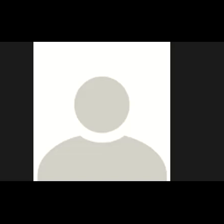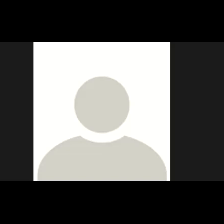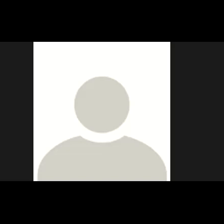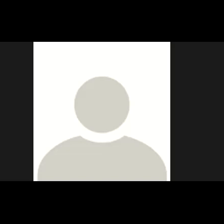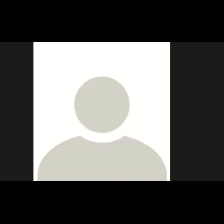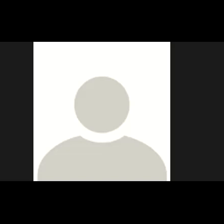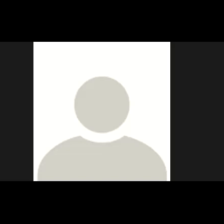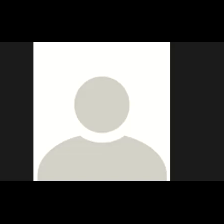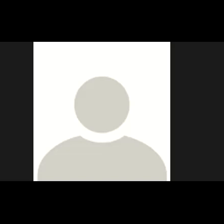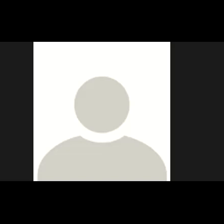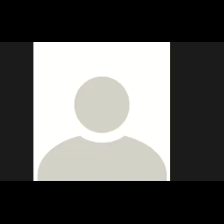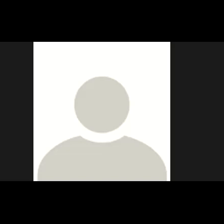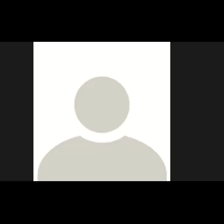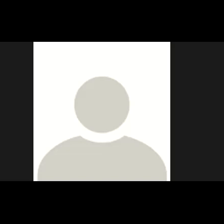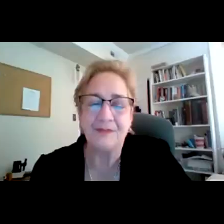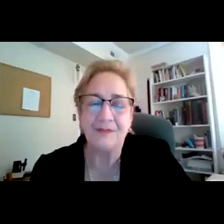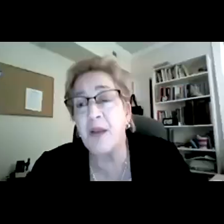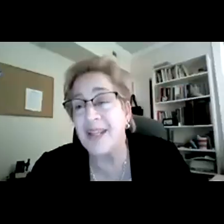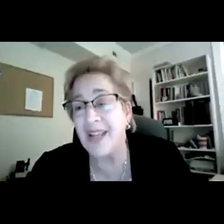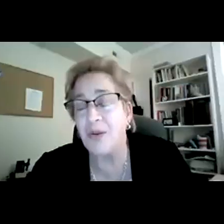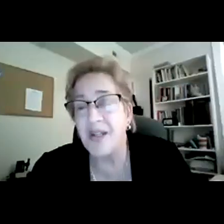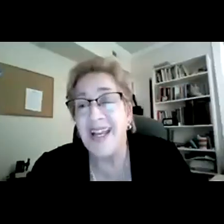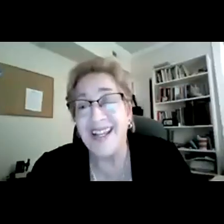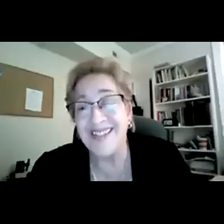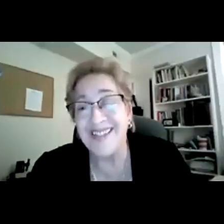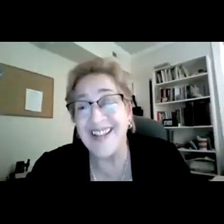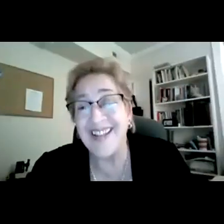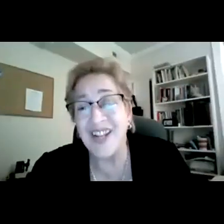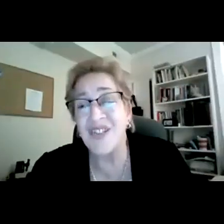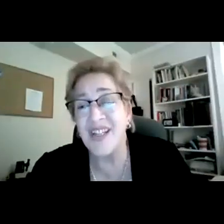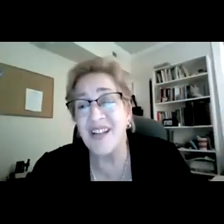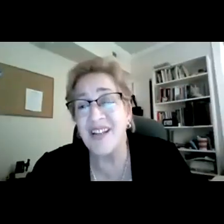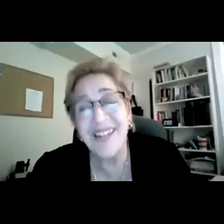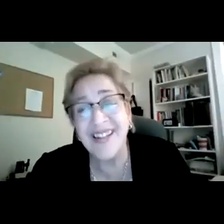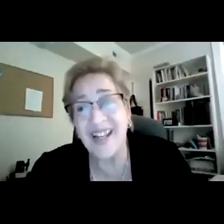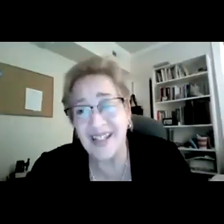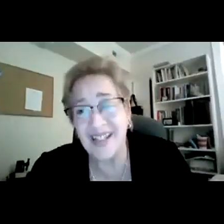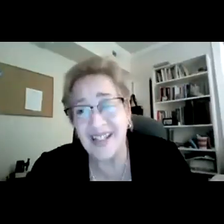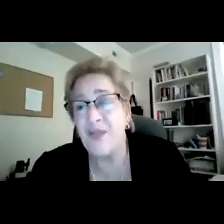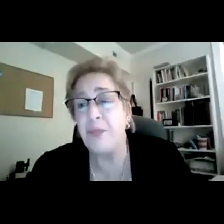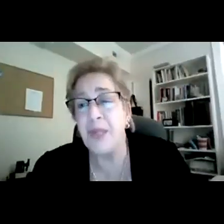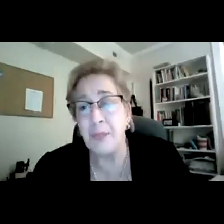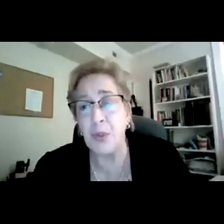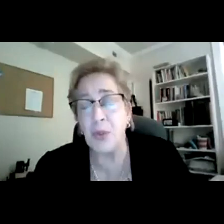the most recent data that's coming out has actually indicated that people